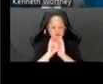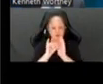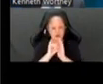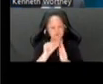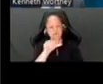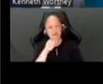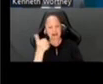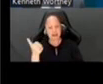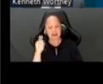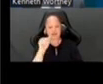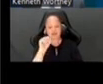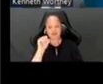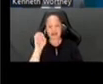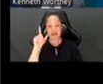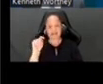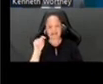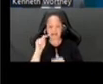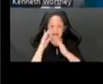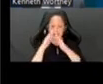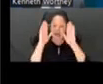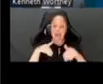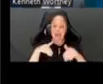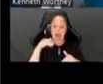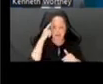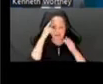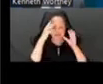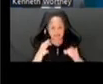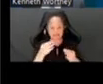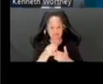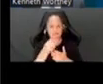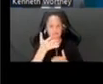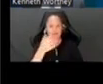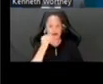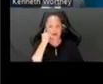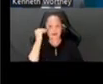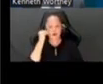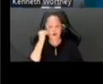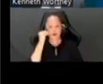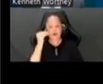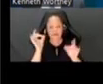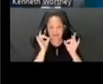assets. Making housing decisions. Buying a home. And disasters which includes financial